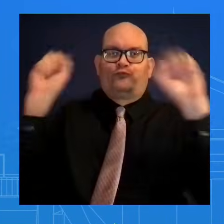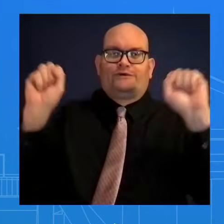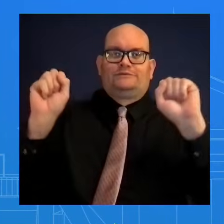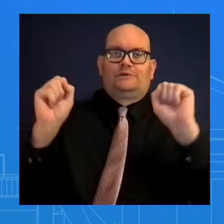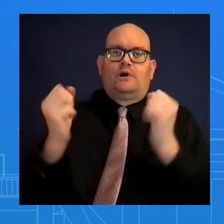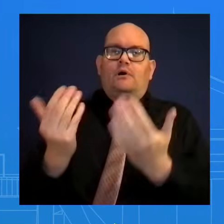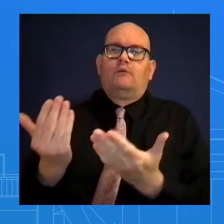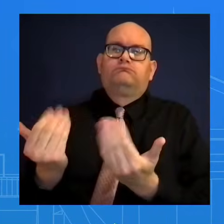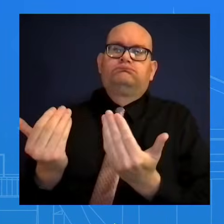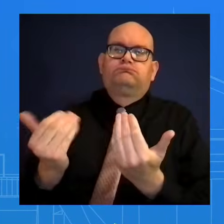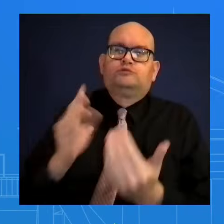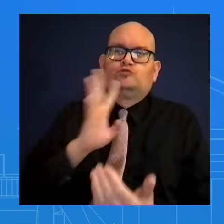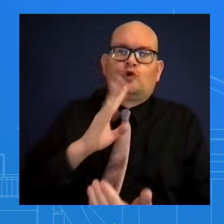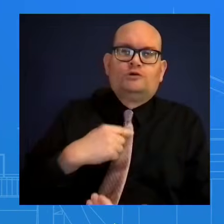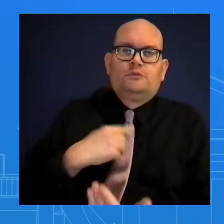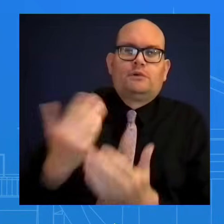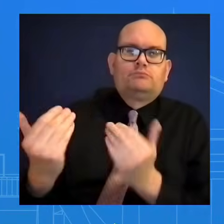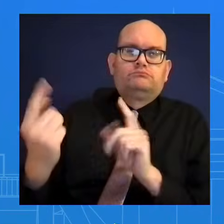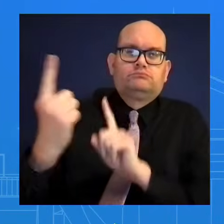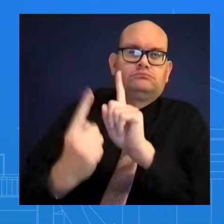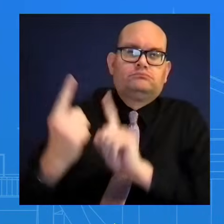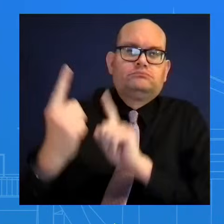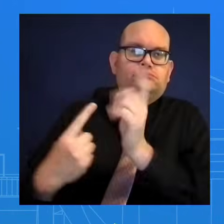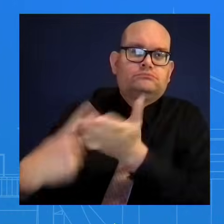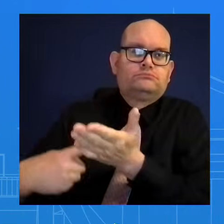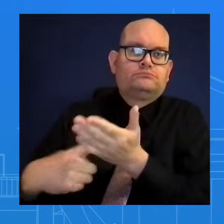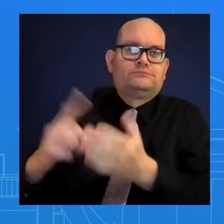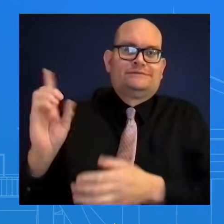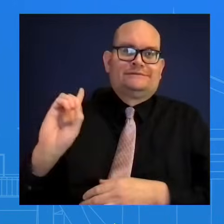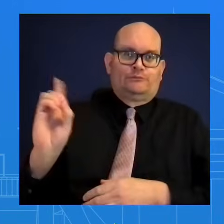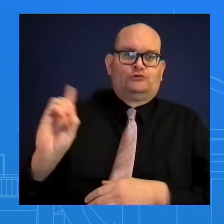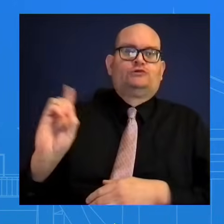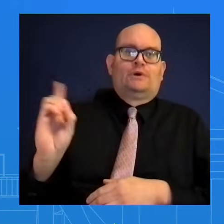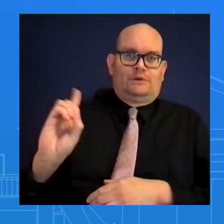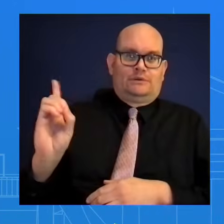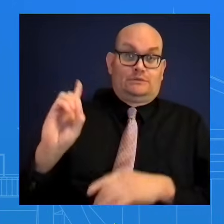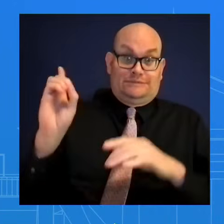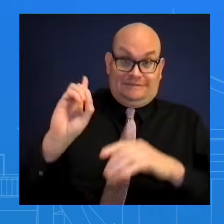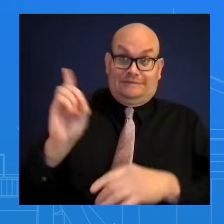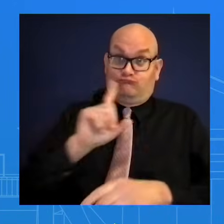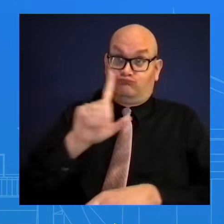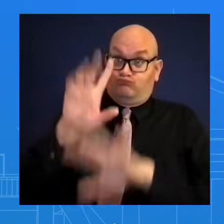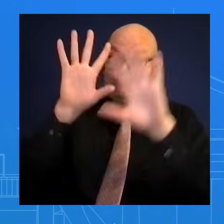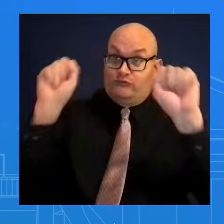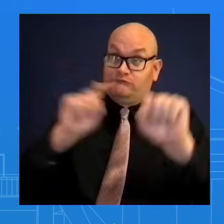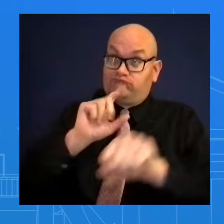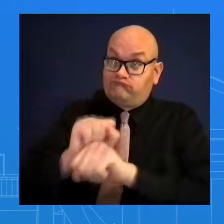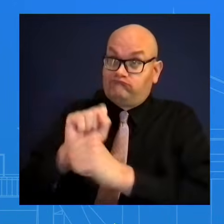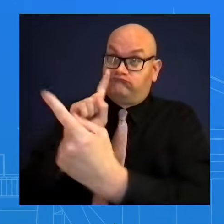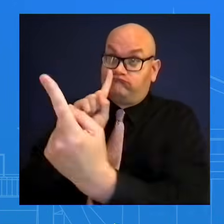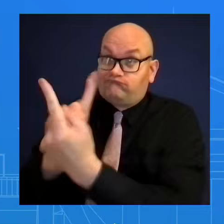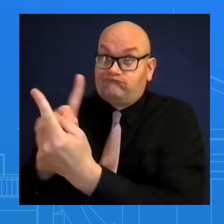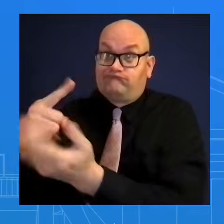How many Democrats has he actually spoken to one-on-one? Can you give us any names? And will he be making calls aboard Air Force One?